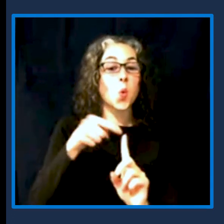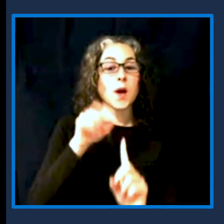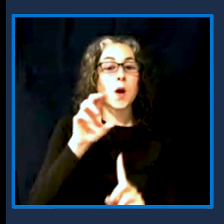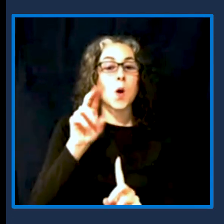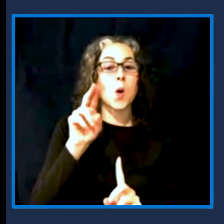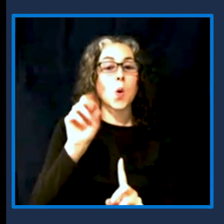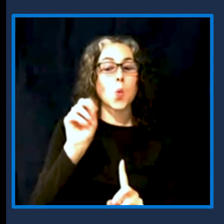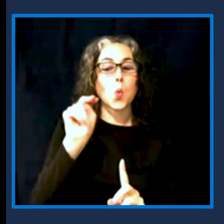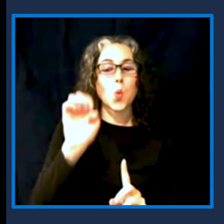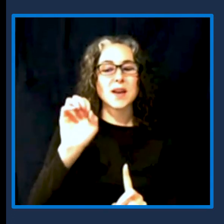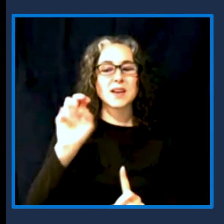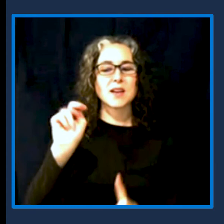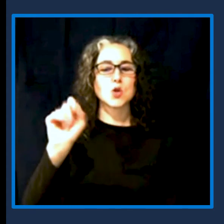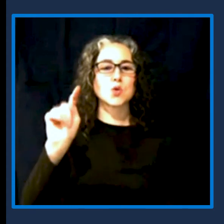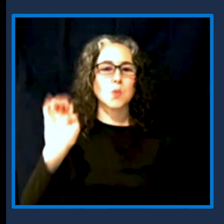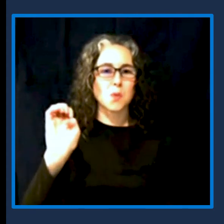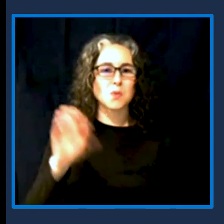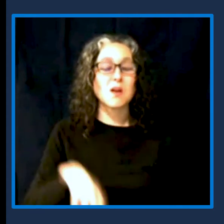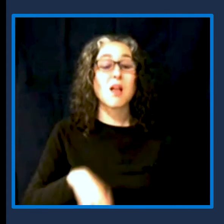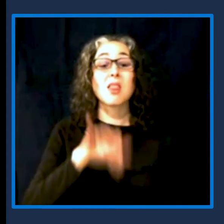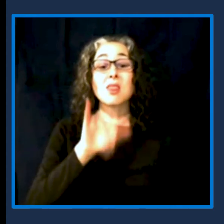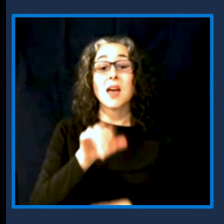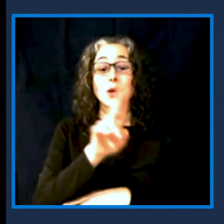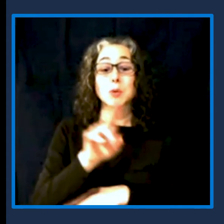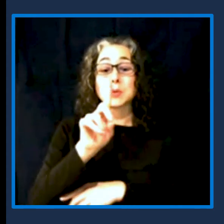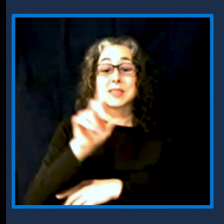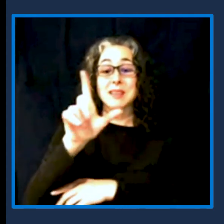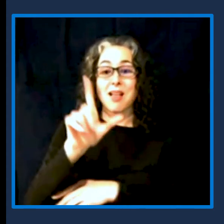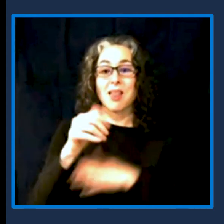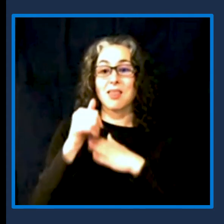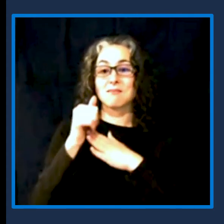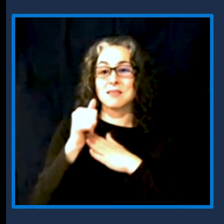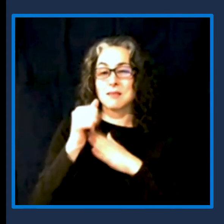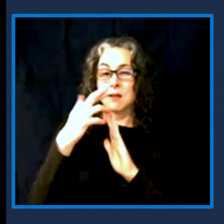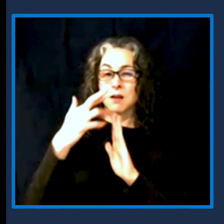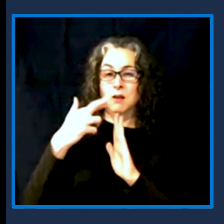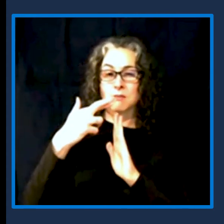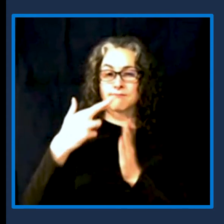guidelines of expression by allowing students to be able to access math content in different ways